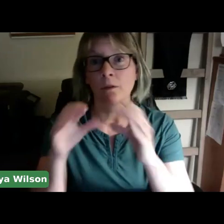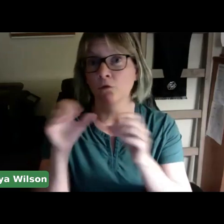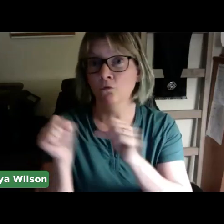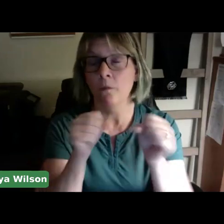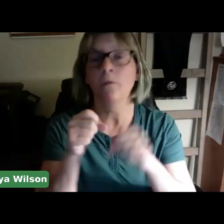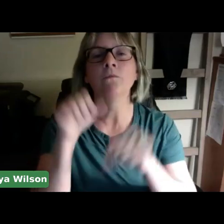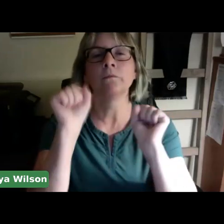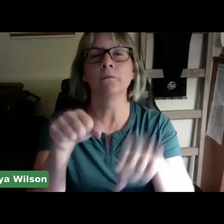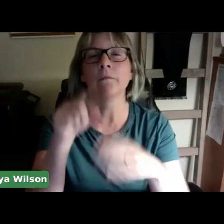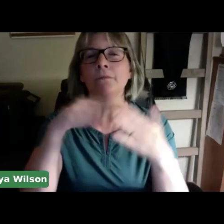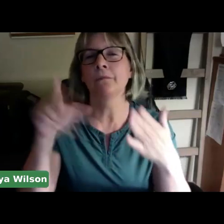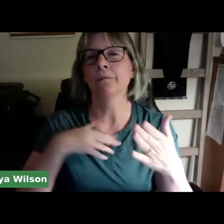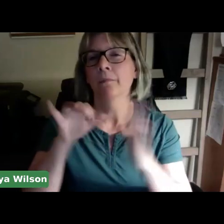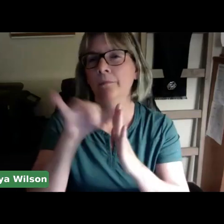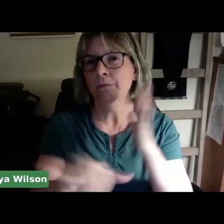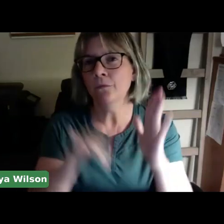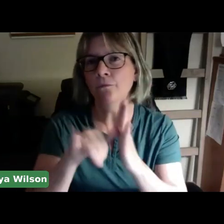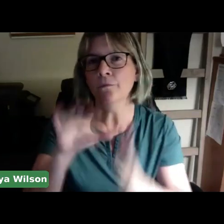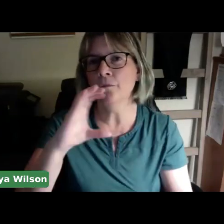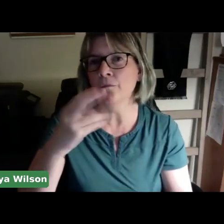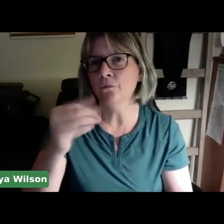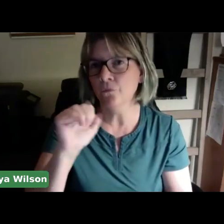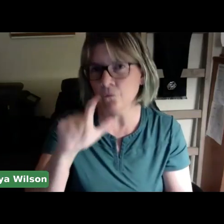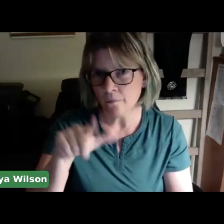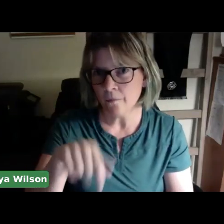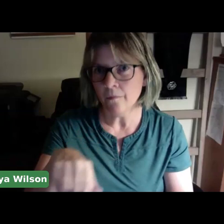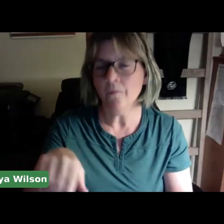If you want to learn more about communication strategies, you should check out my YouTube